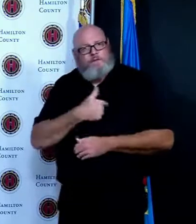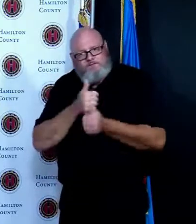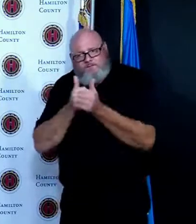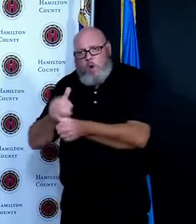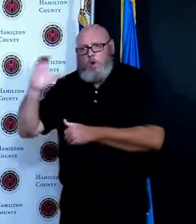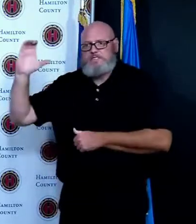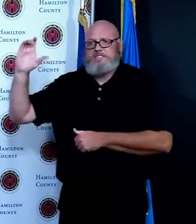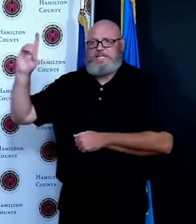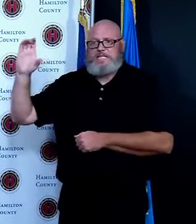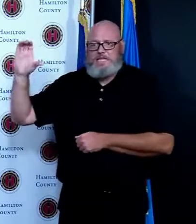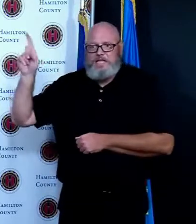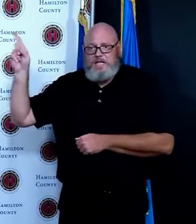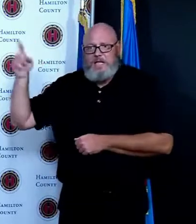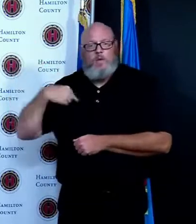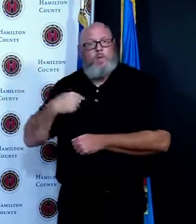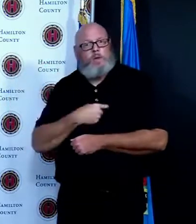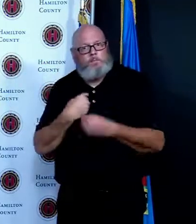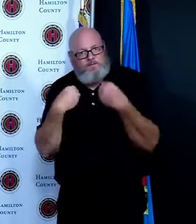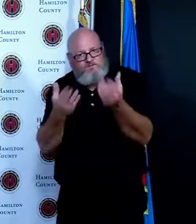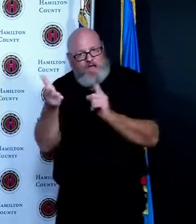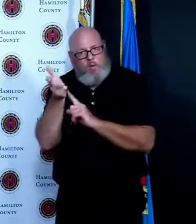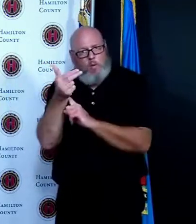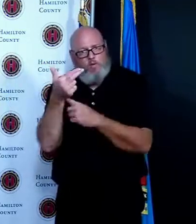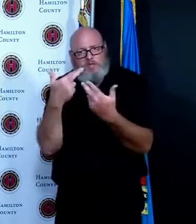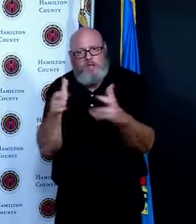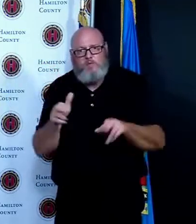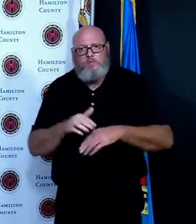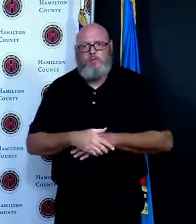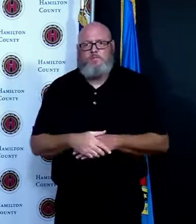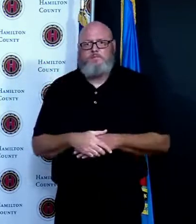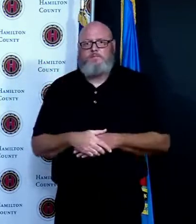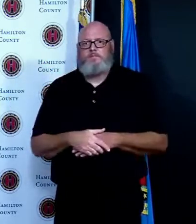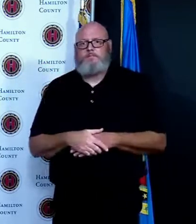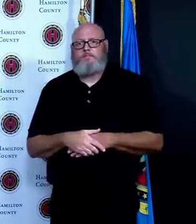that was a program as you can see we have a quote from Kevin Finn President of Strategies